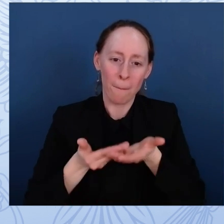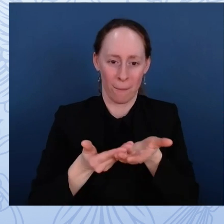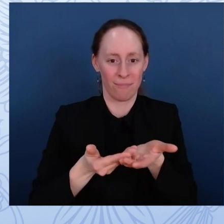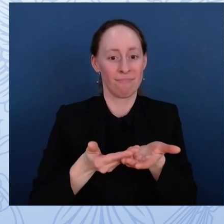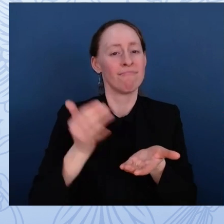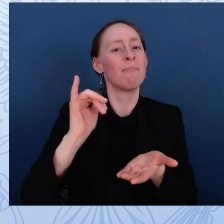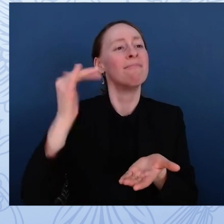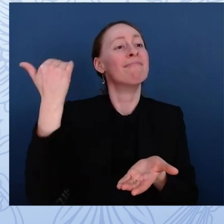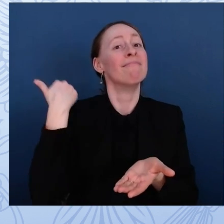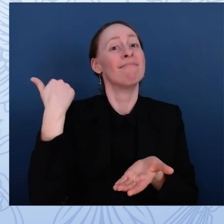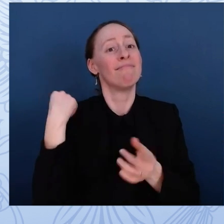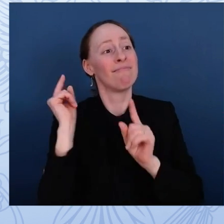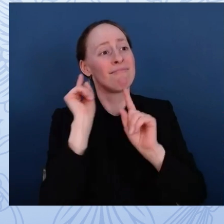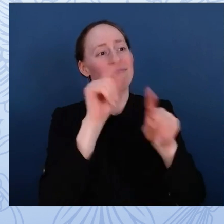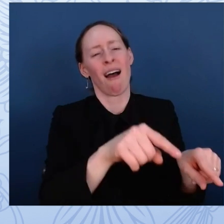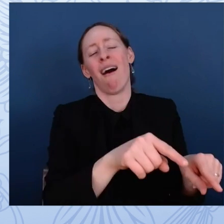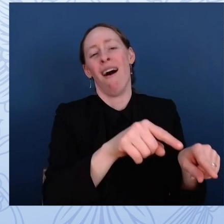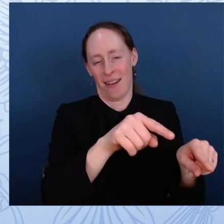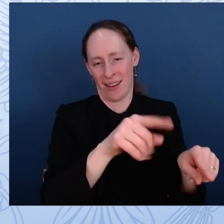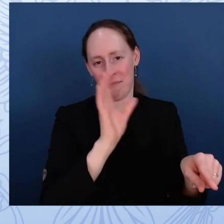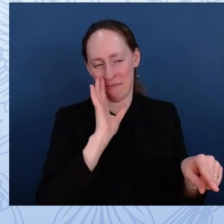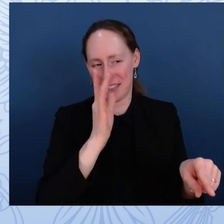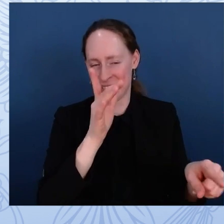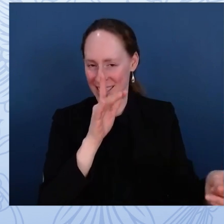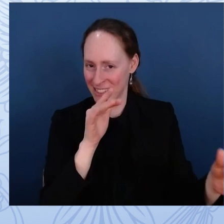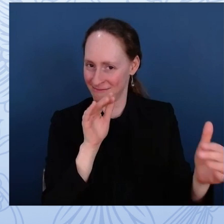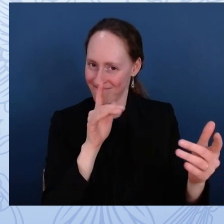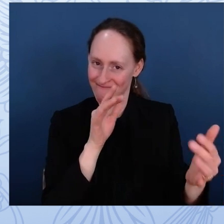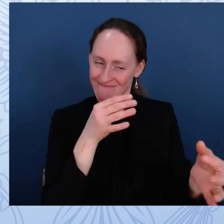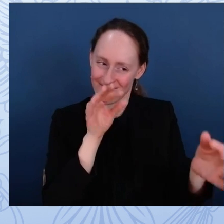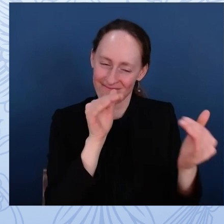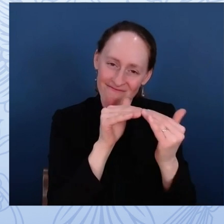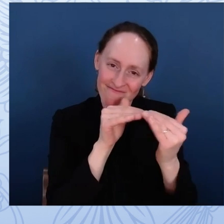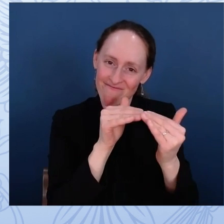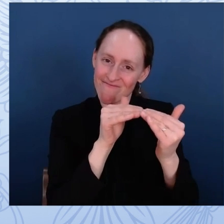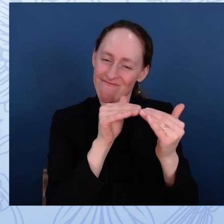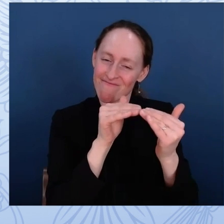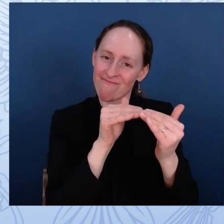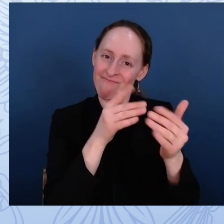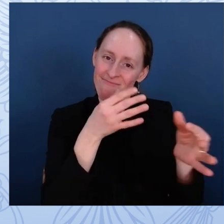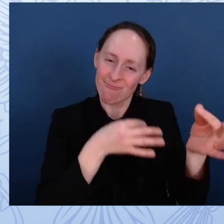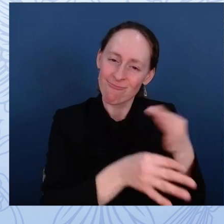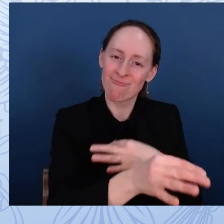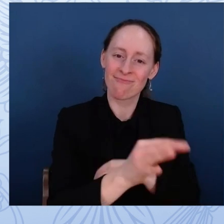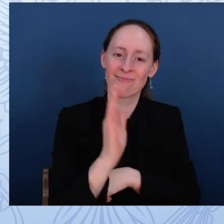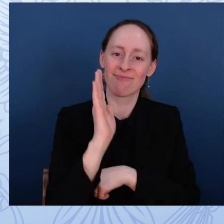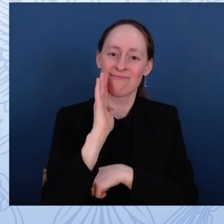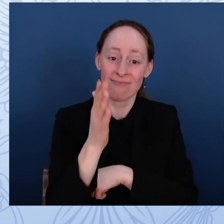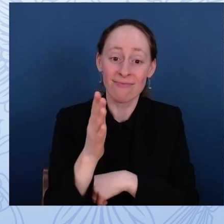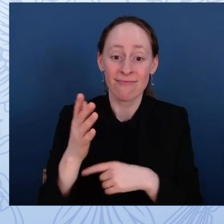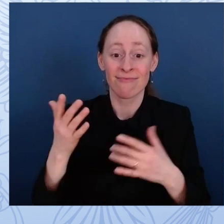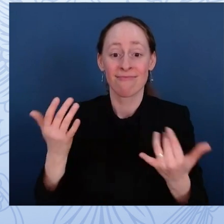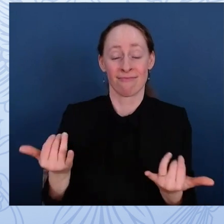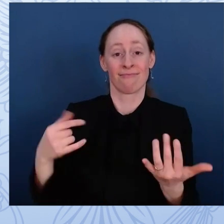For dinner, the state floor will transform into a vibrant spring garden,